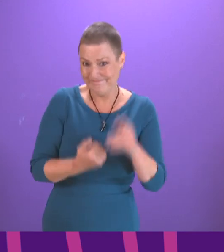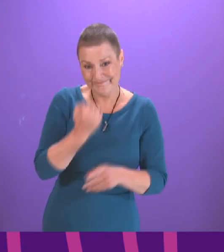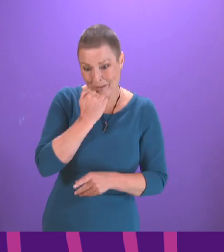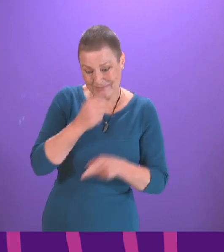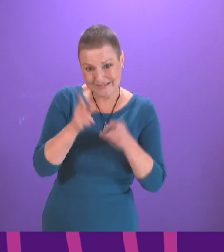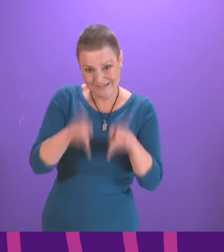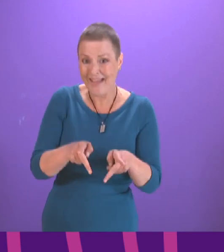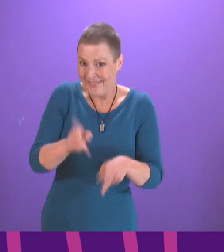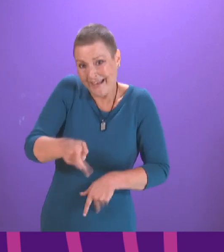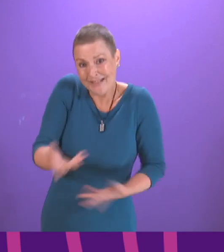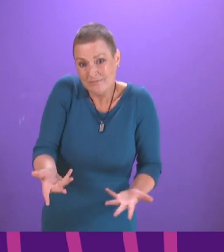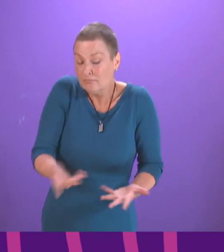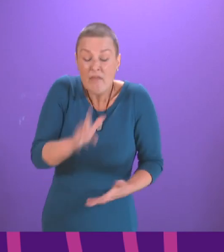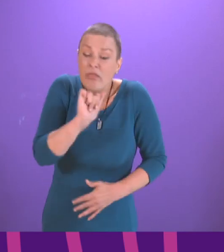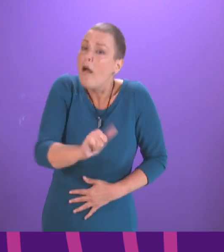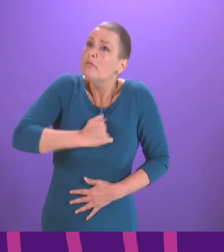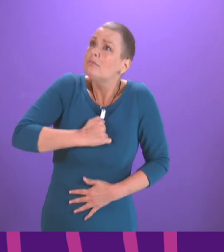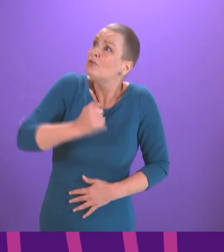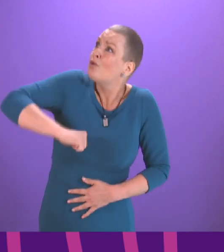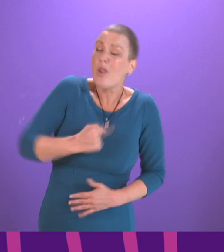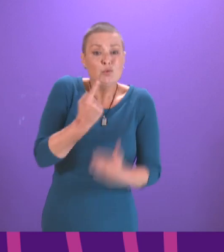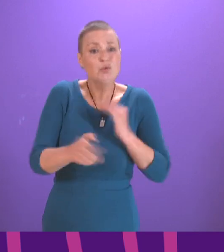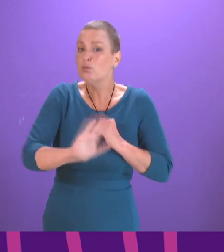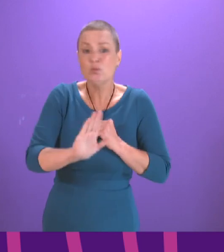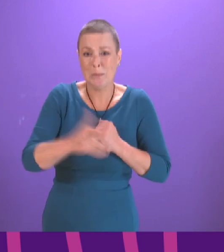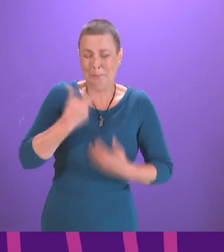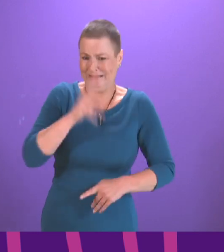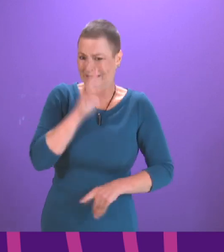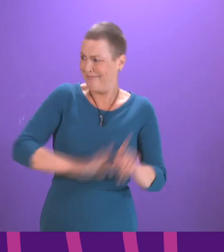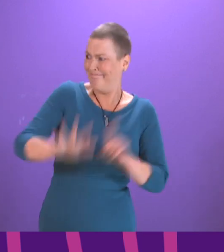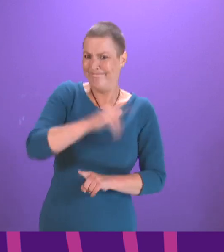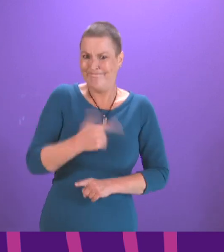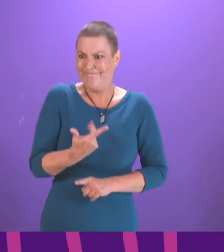Those issues are not unique to Scotland. We have seen a resurgence in the virus in all